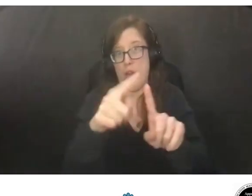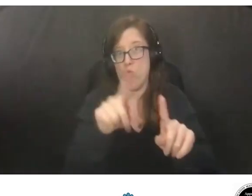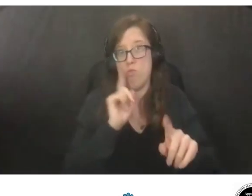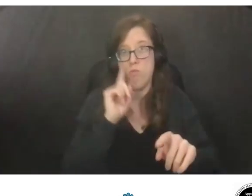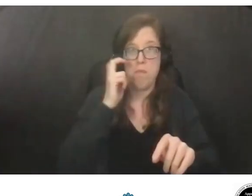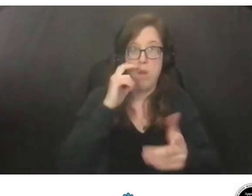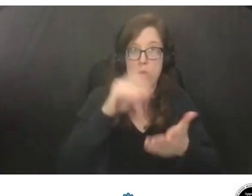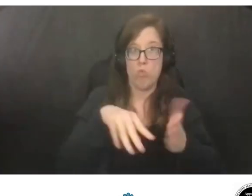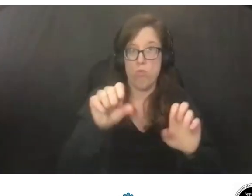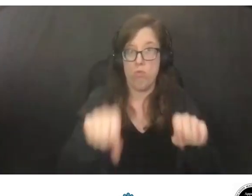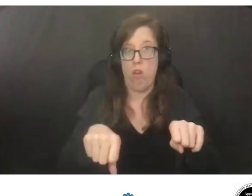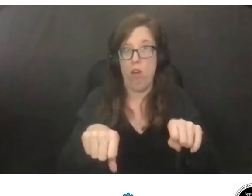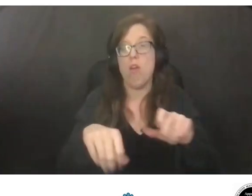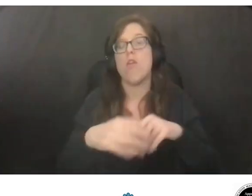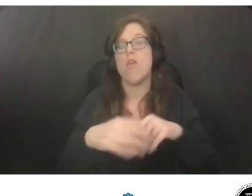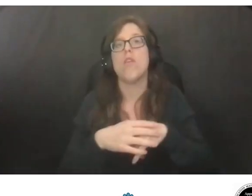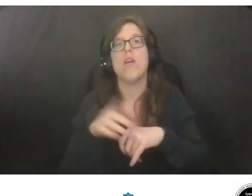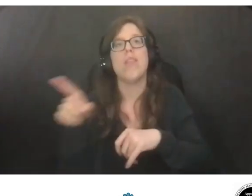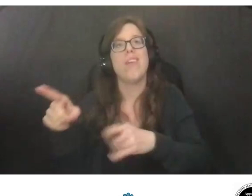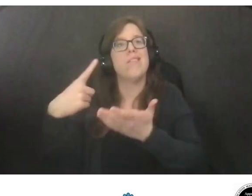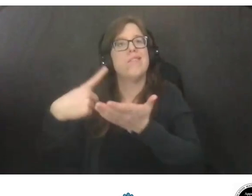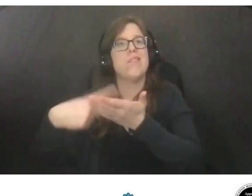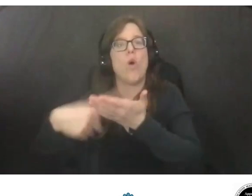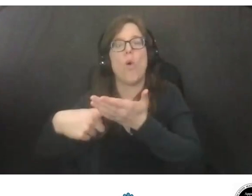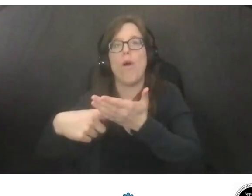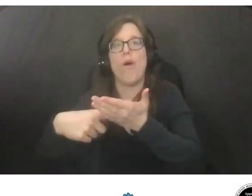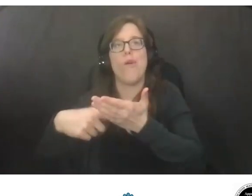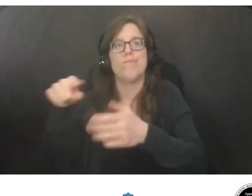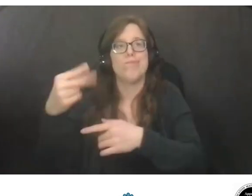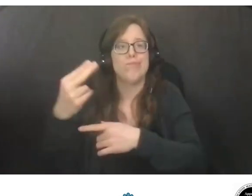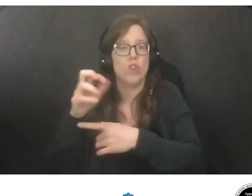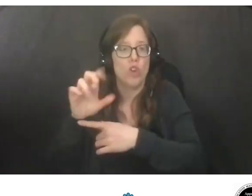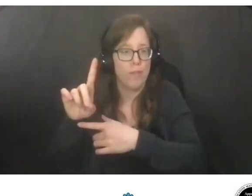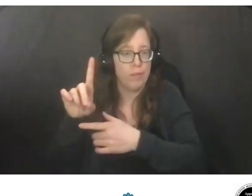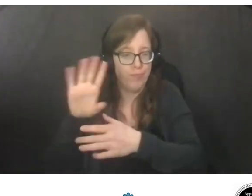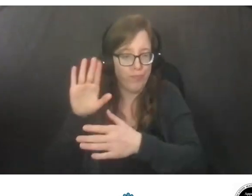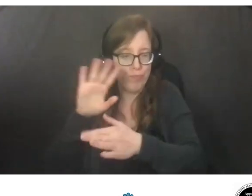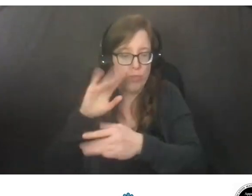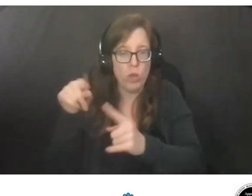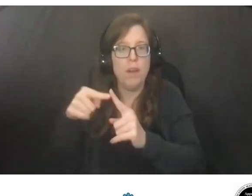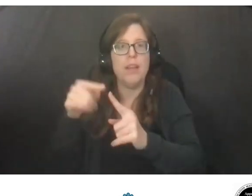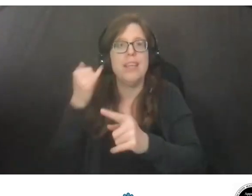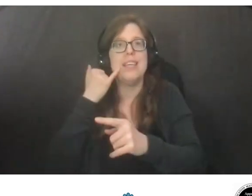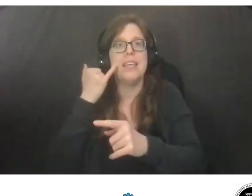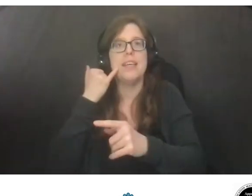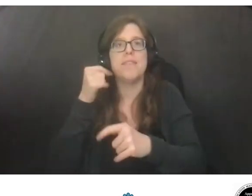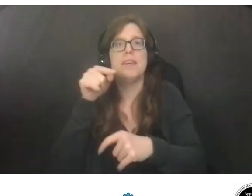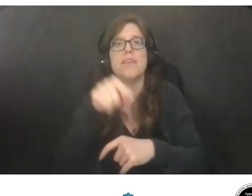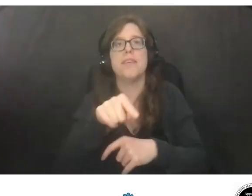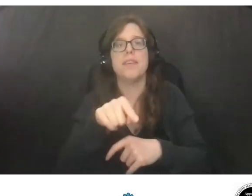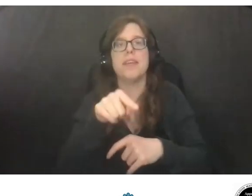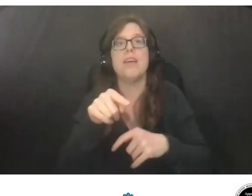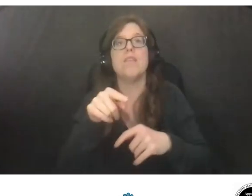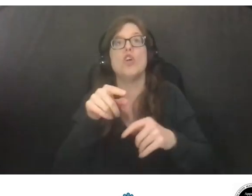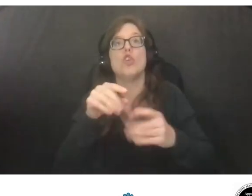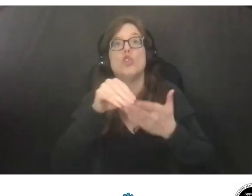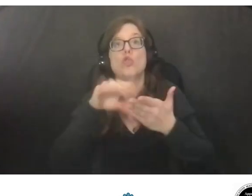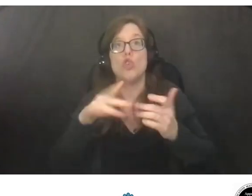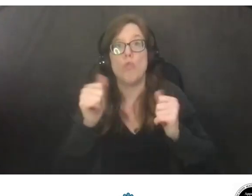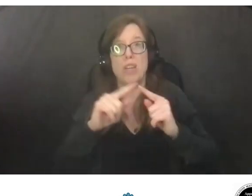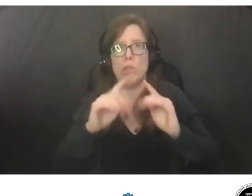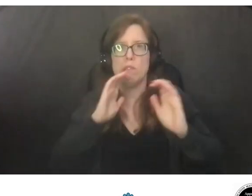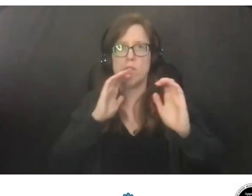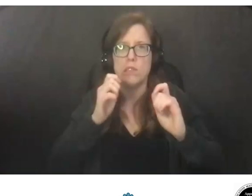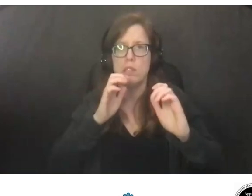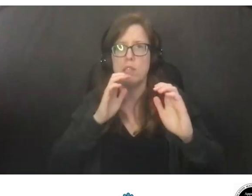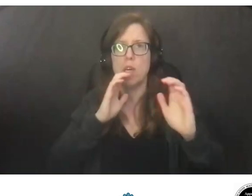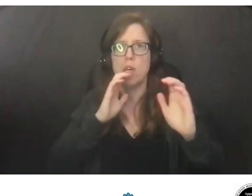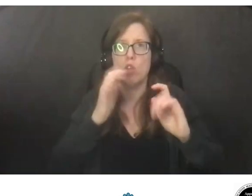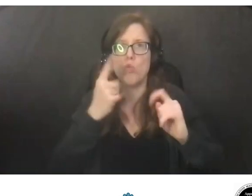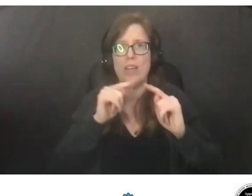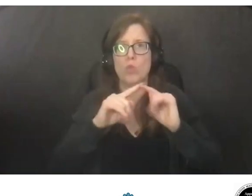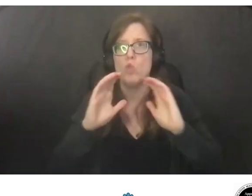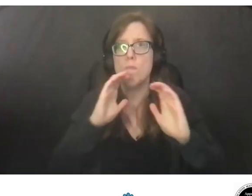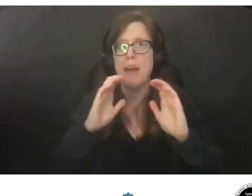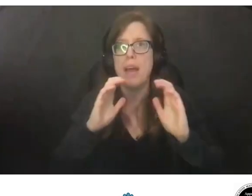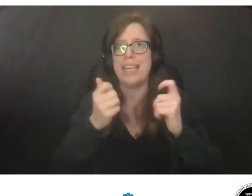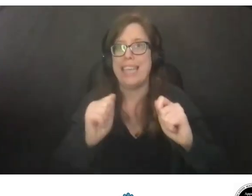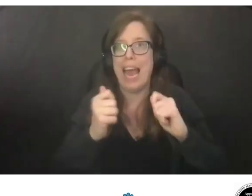talk a lot about if our students make communicative attempts and we miss them,